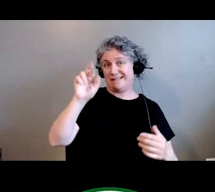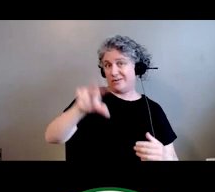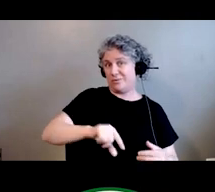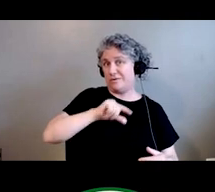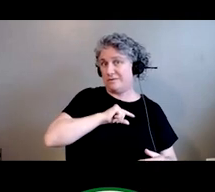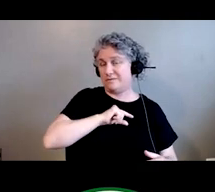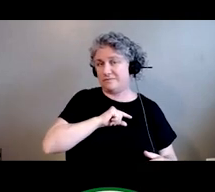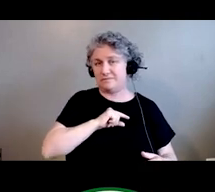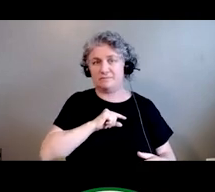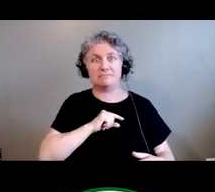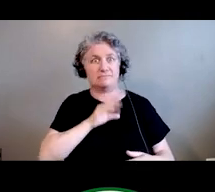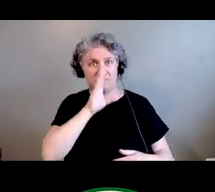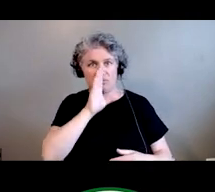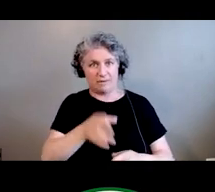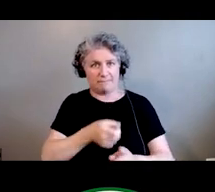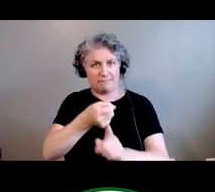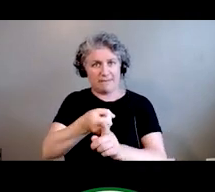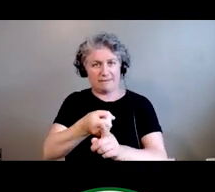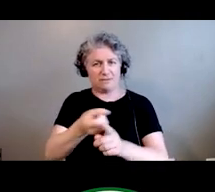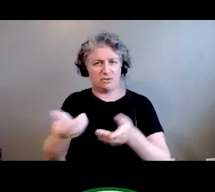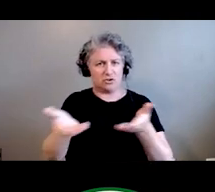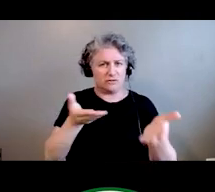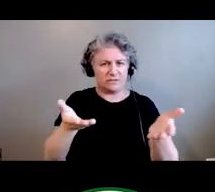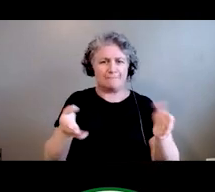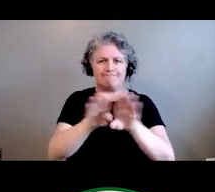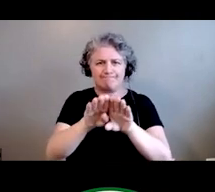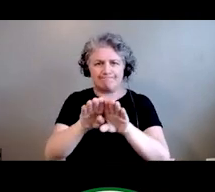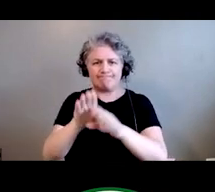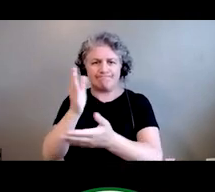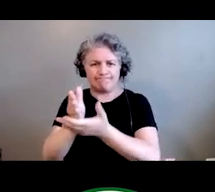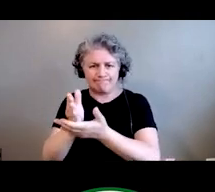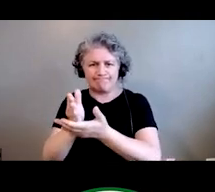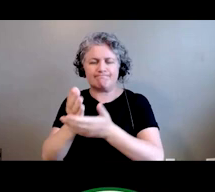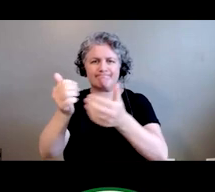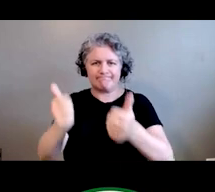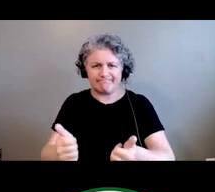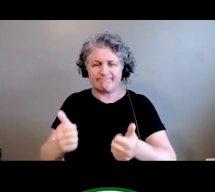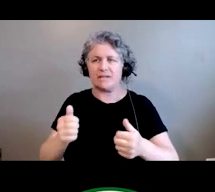Thank you both for those comments. I also have another comment here. Smoke is absolutely